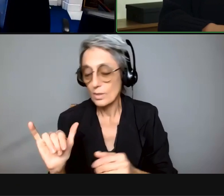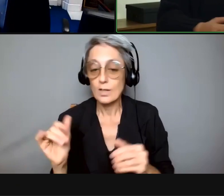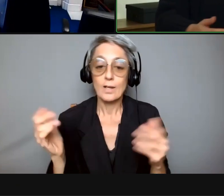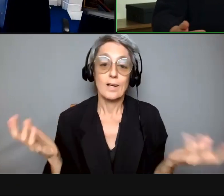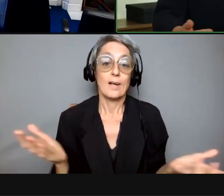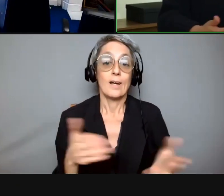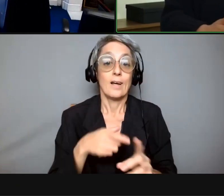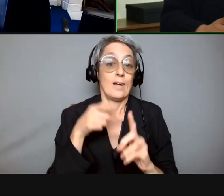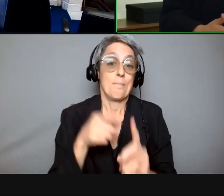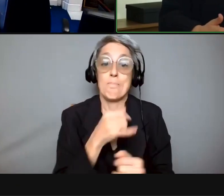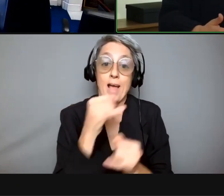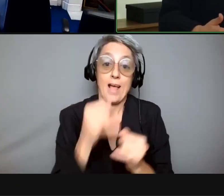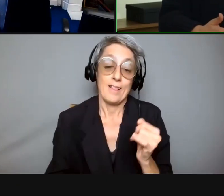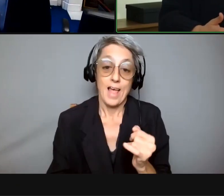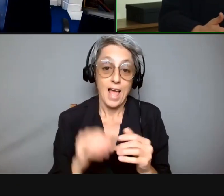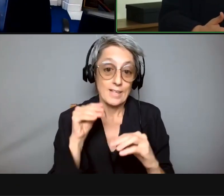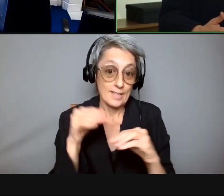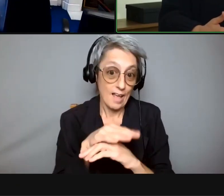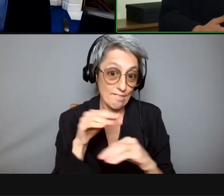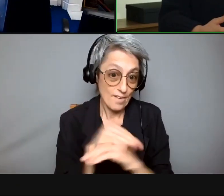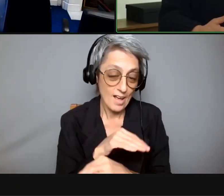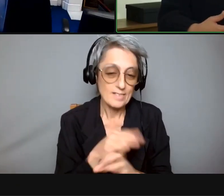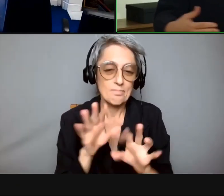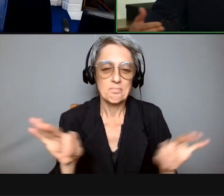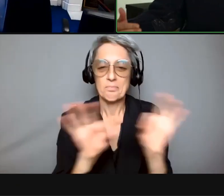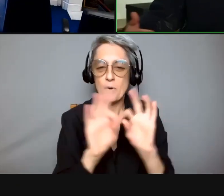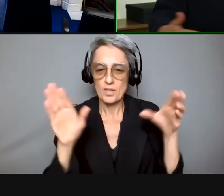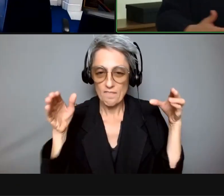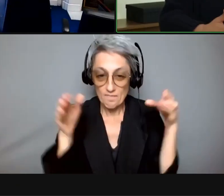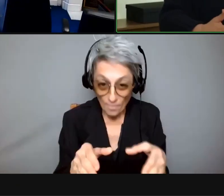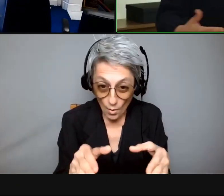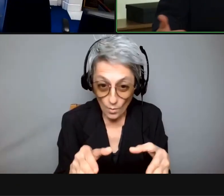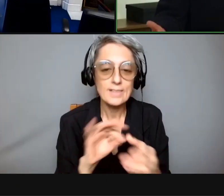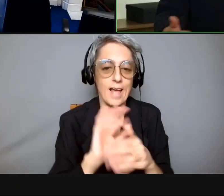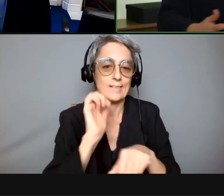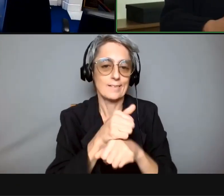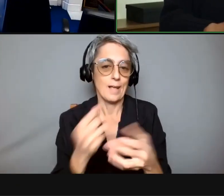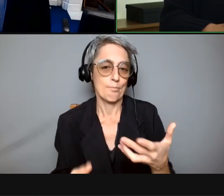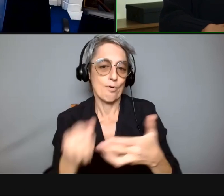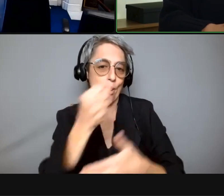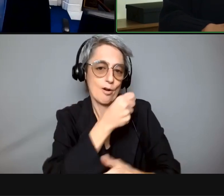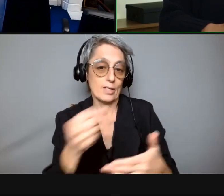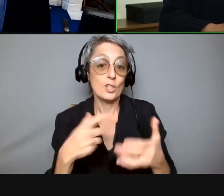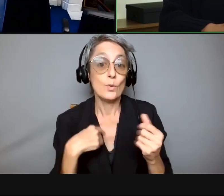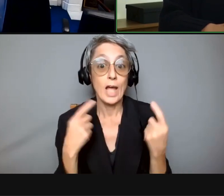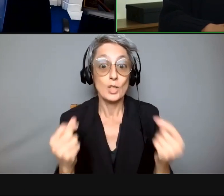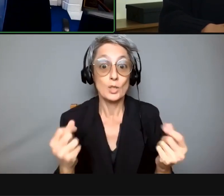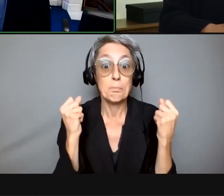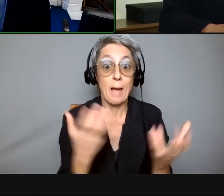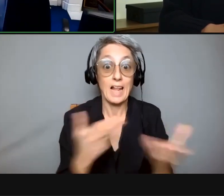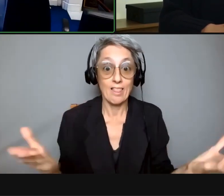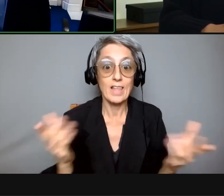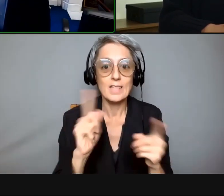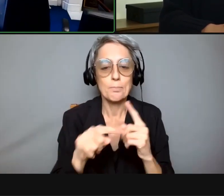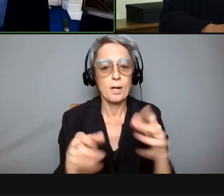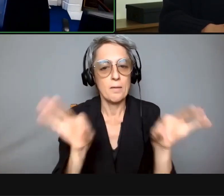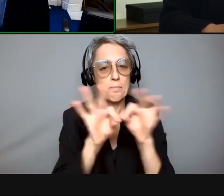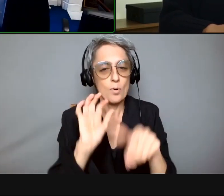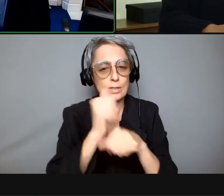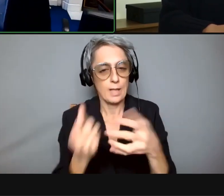which is you have to focus and prioritize. Yeah, you can do a lot of things, right, but you have to focus. Mr. Mayock: Yeah, that's really inspiring.